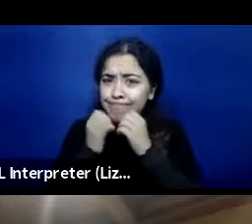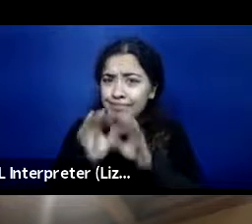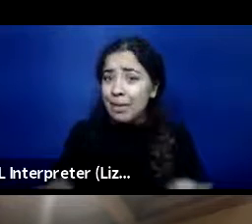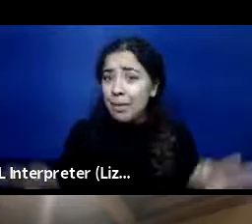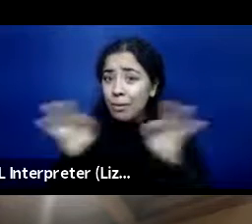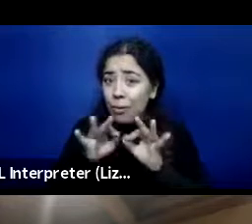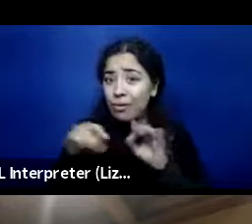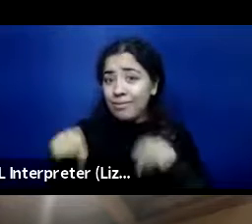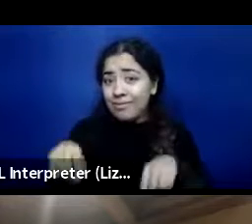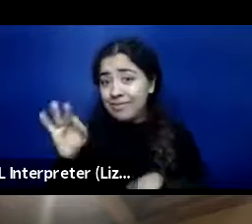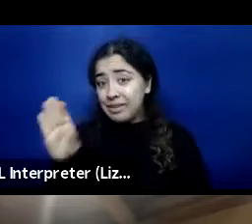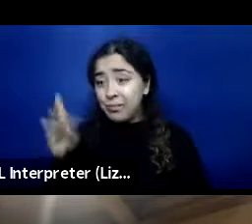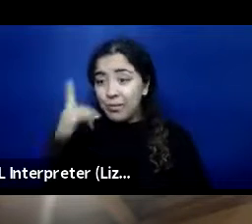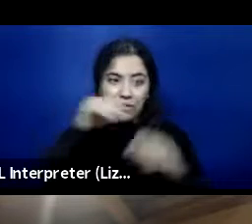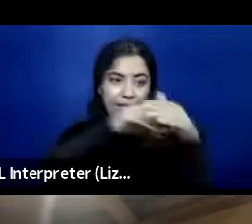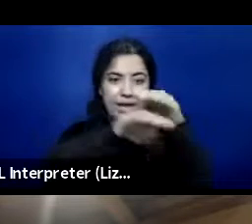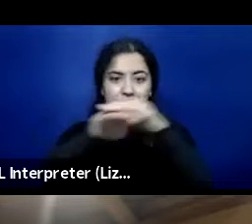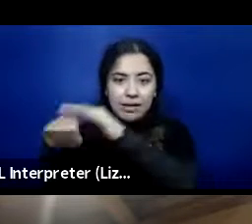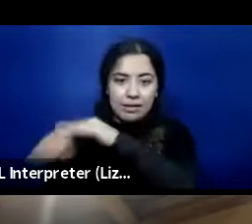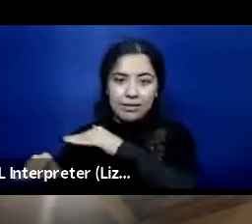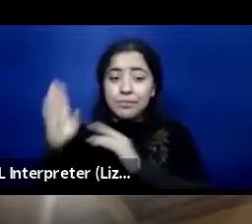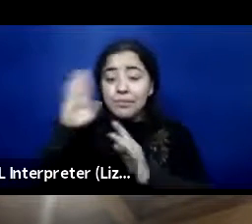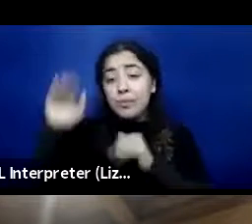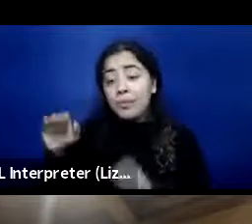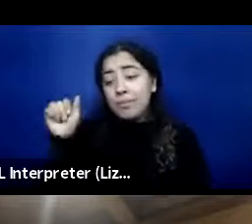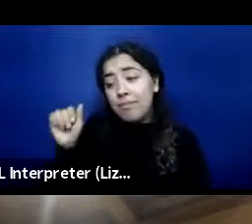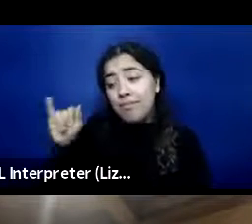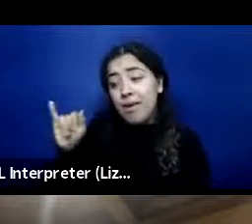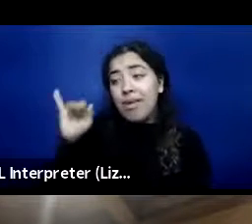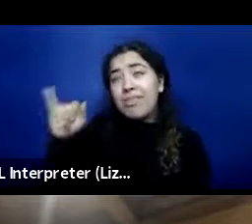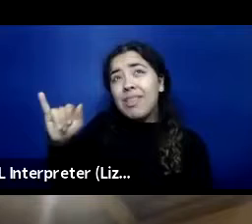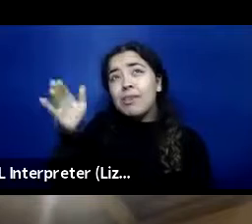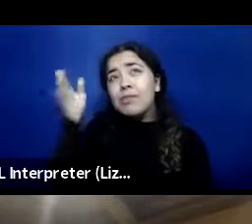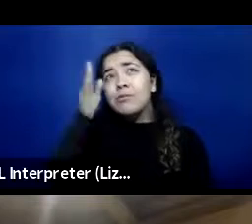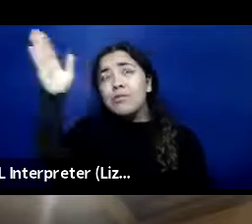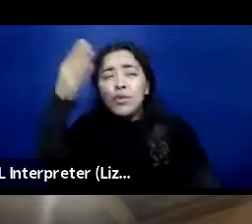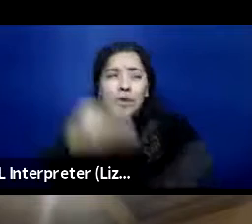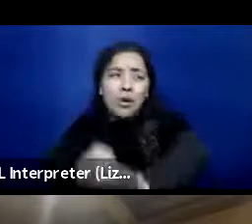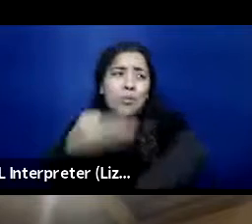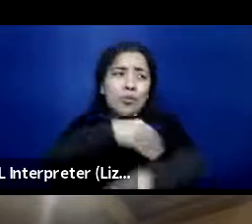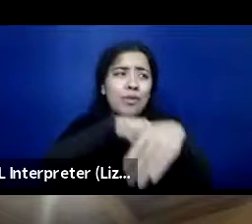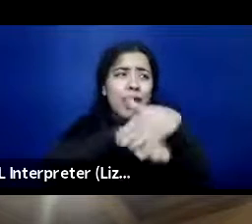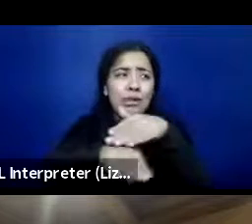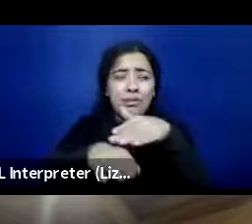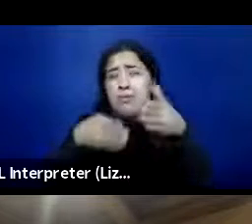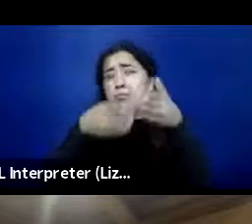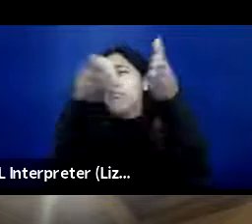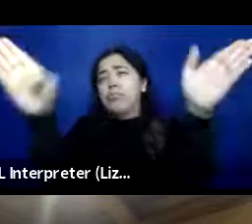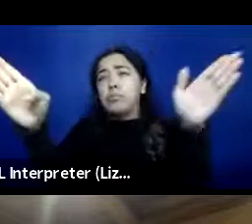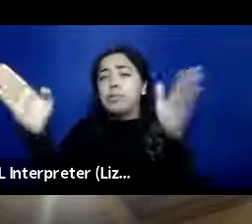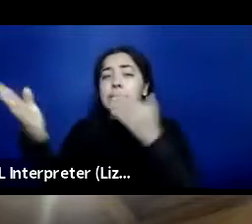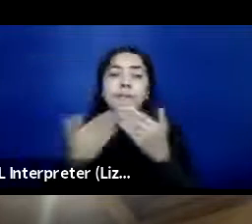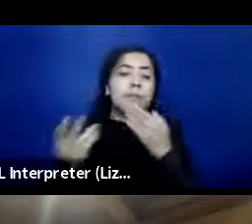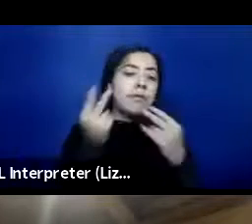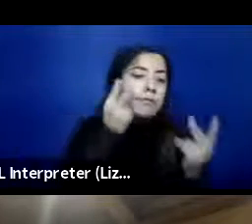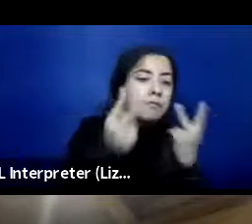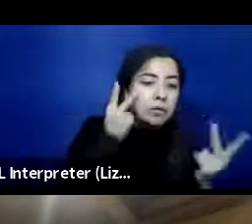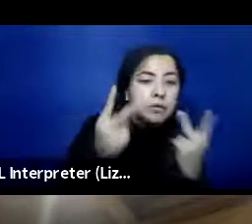improving additional interaction experiences at scale, whether they're visual in nature or otherwise. As AI systems get better at understanding